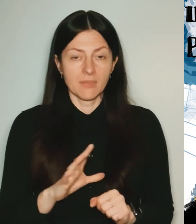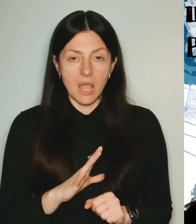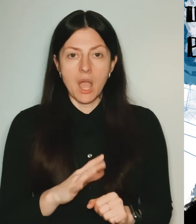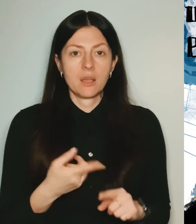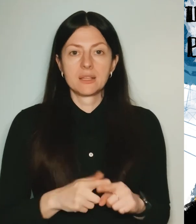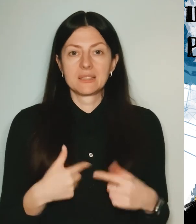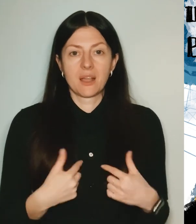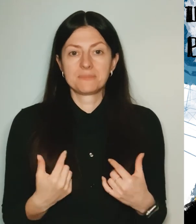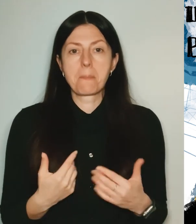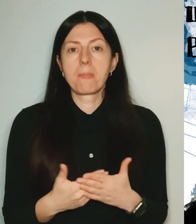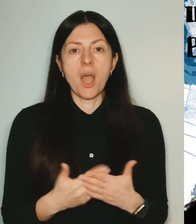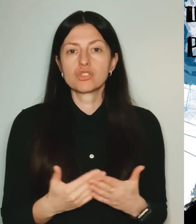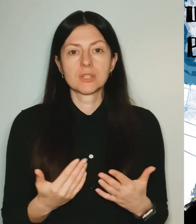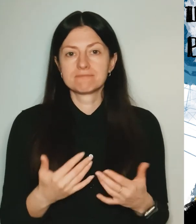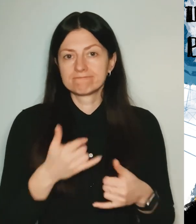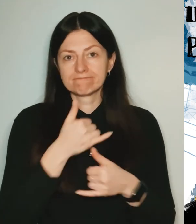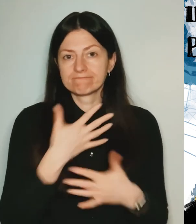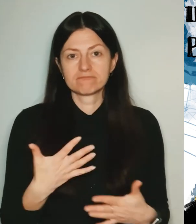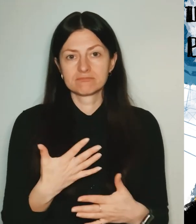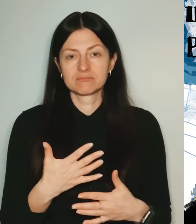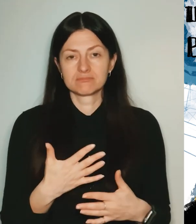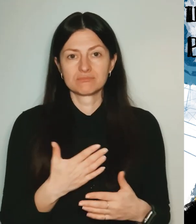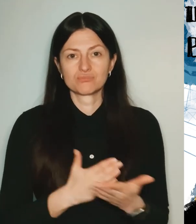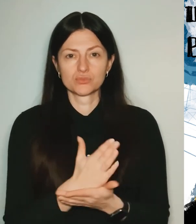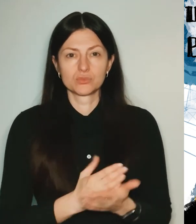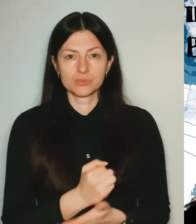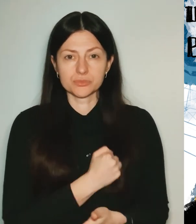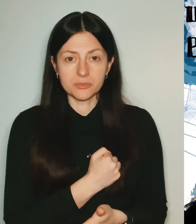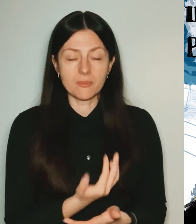Physically I am almost unable to serve.